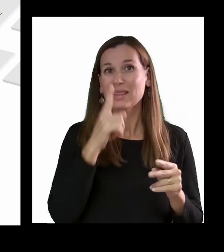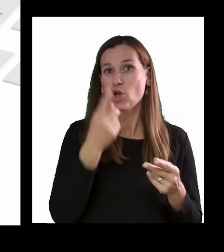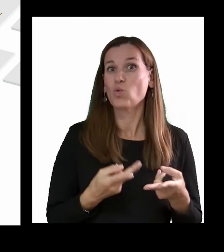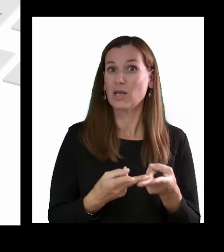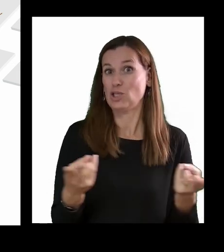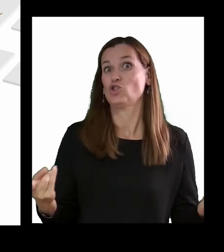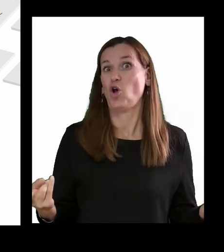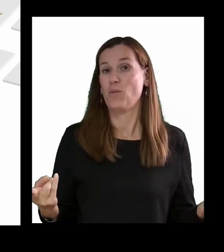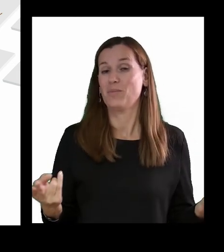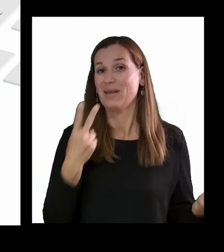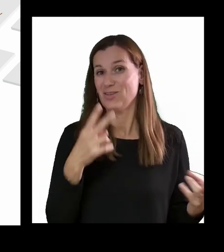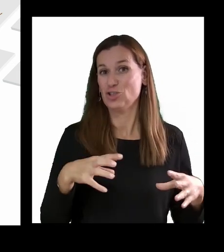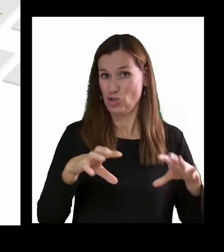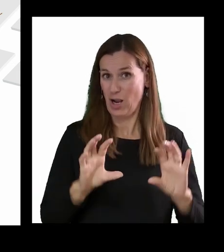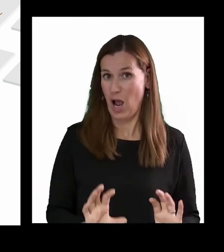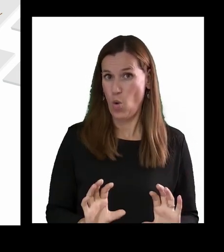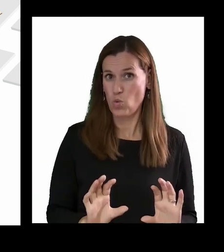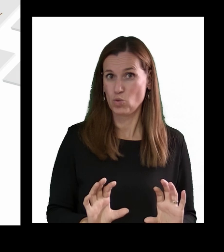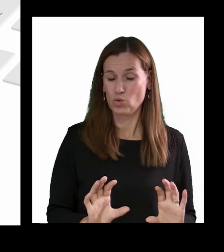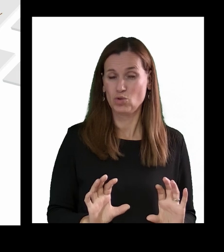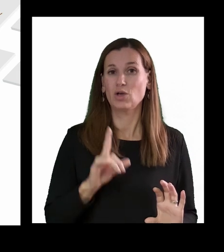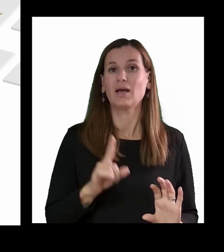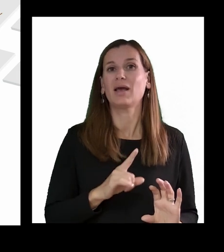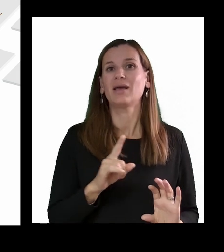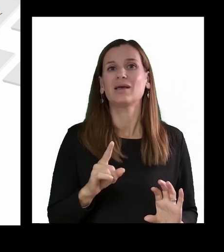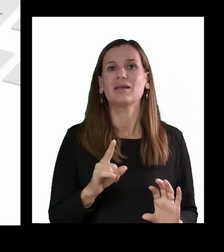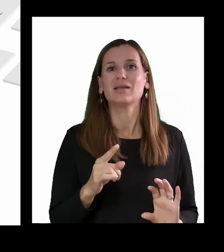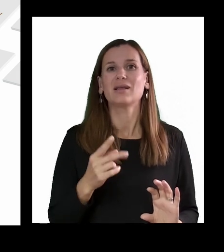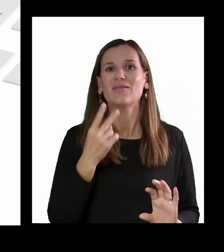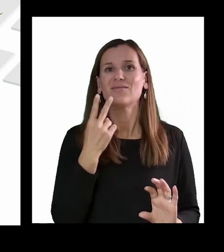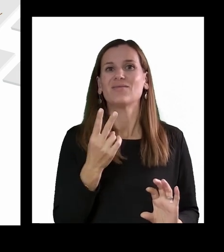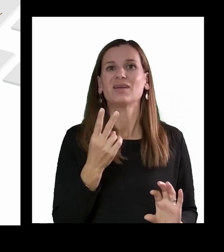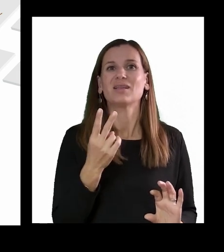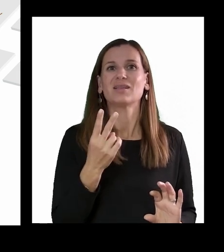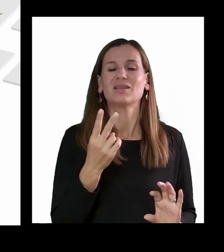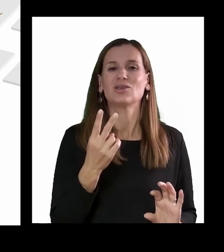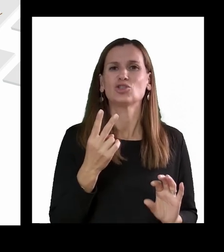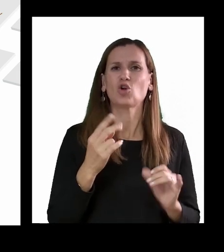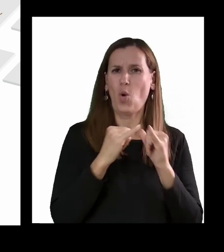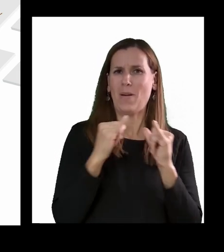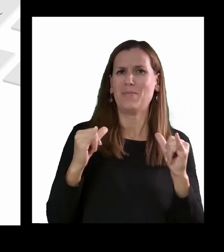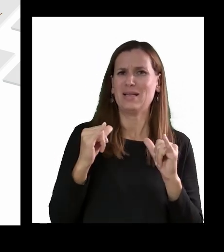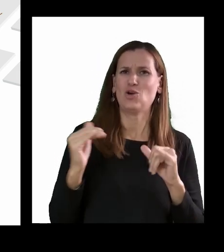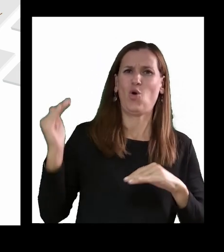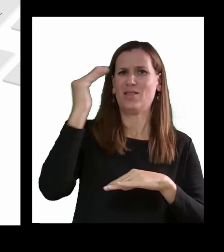a sofa and you see a shape, a round shape over the sofa. So we'll have this animation of zoom